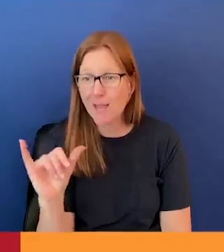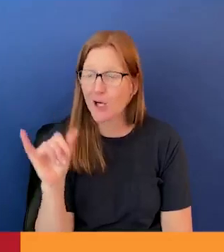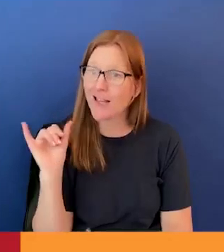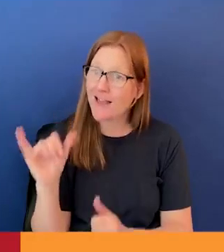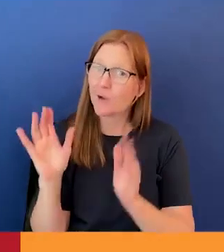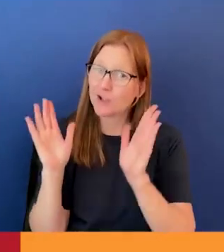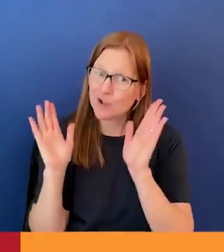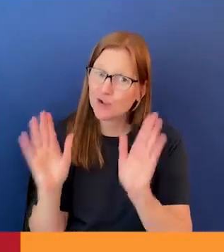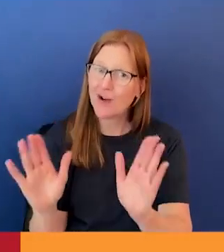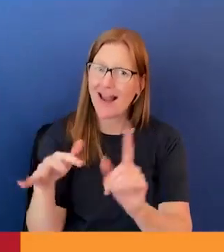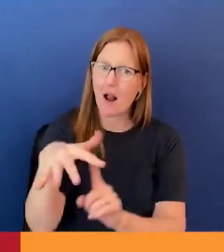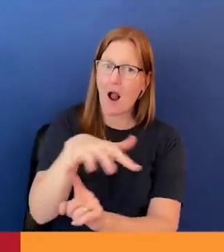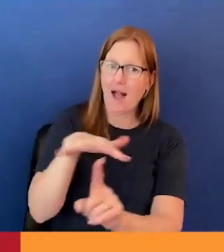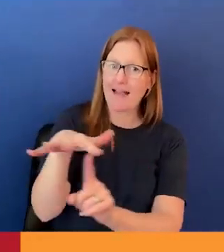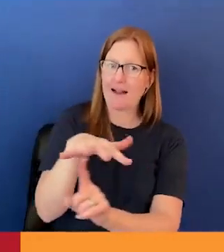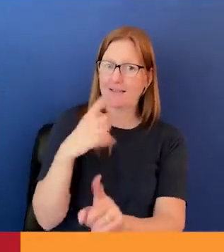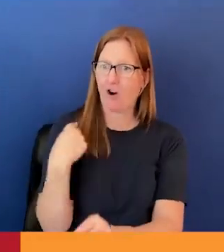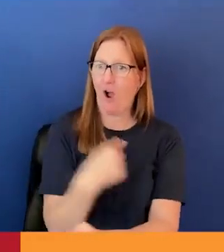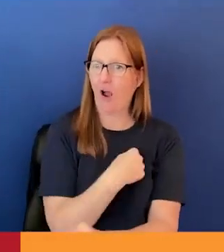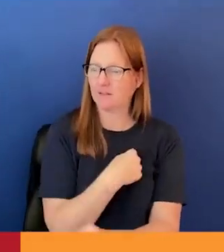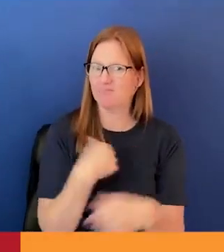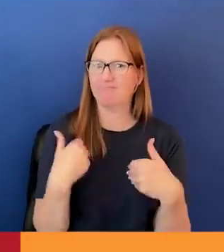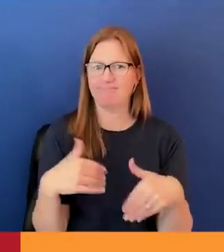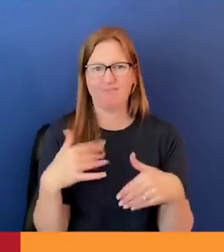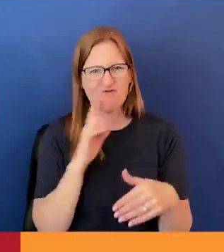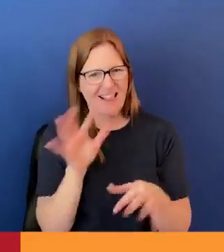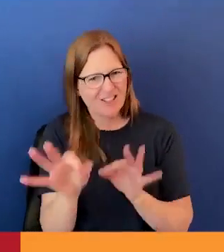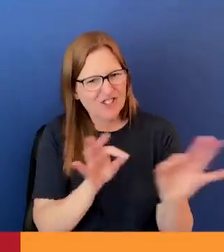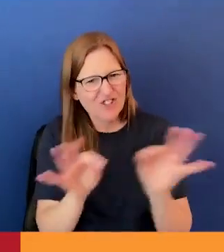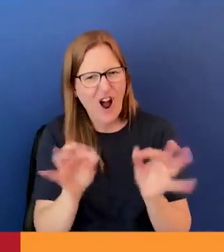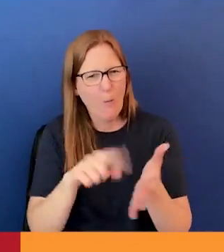context to describe more about what we're doing with this challenge.